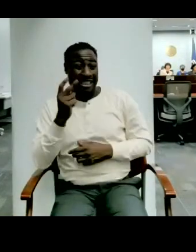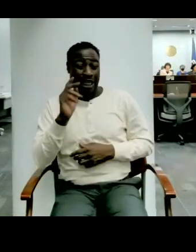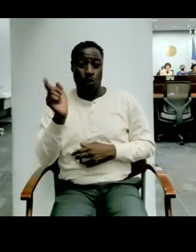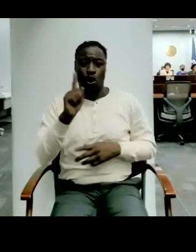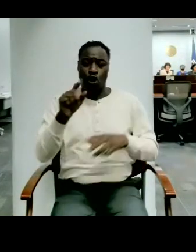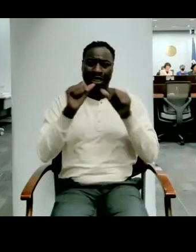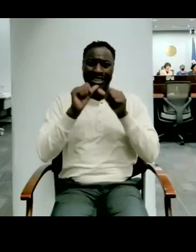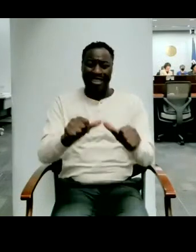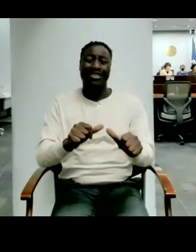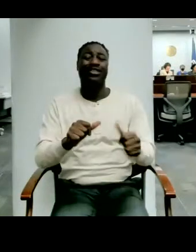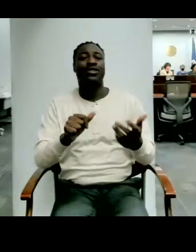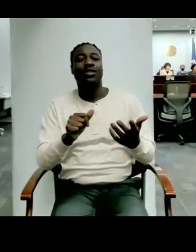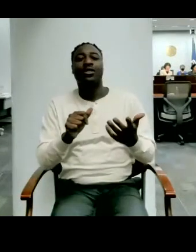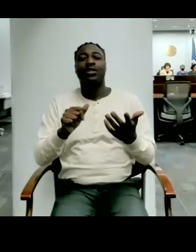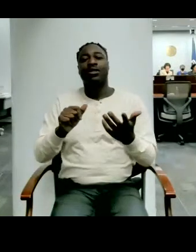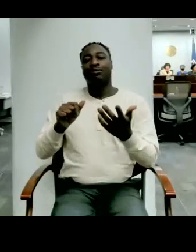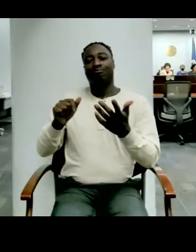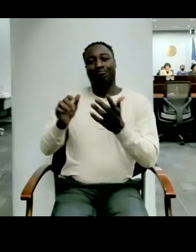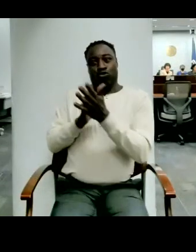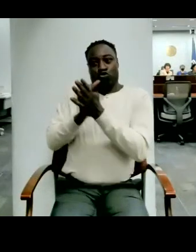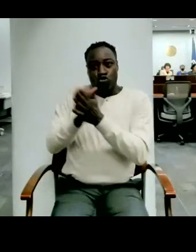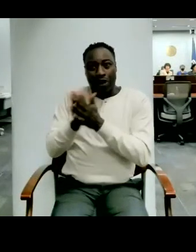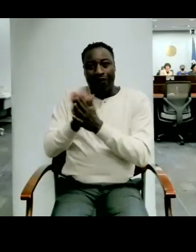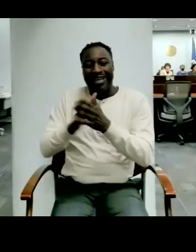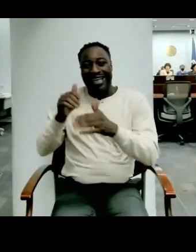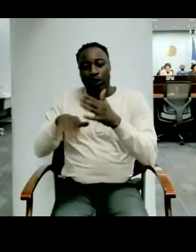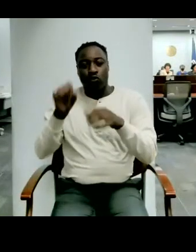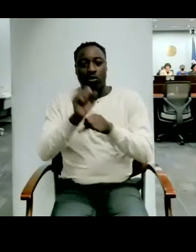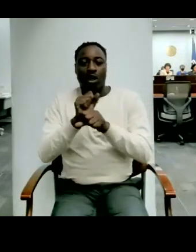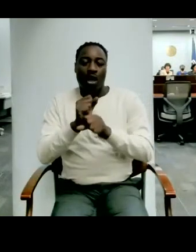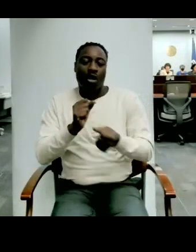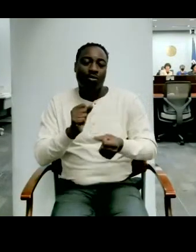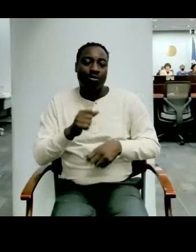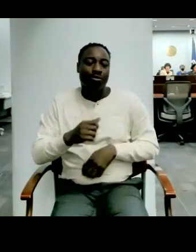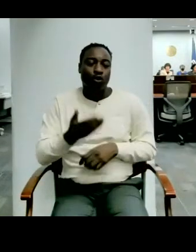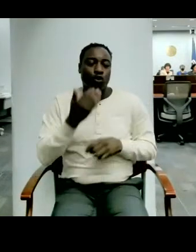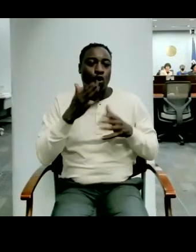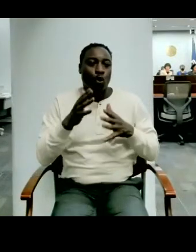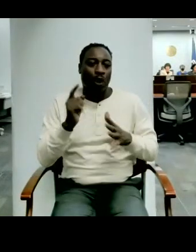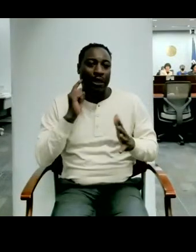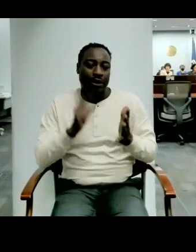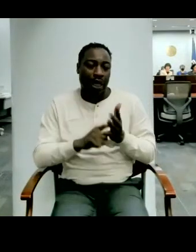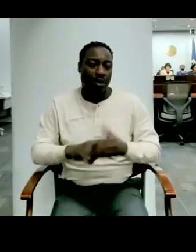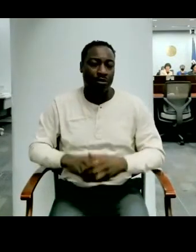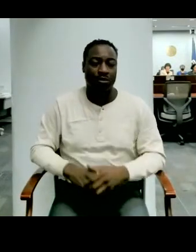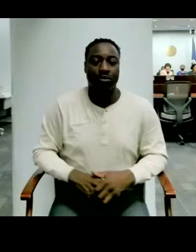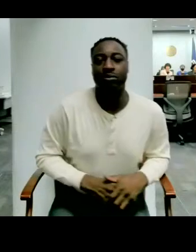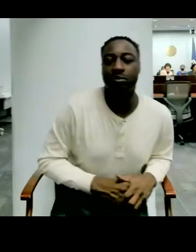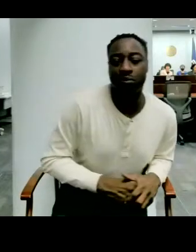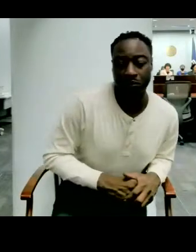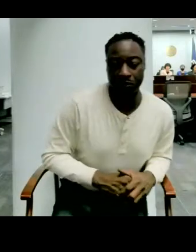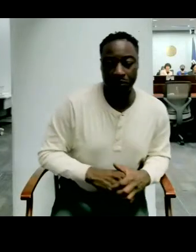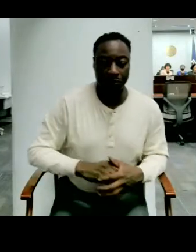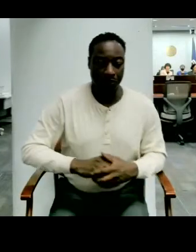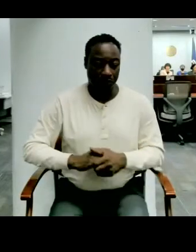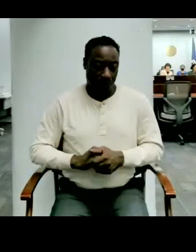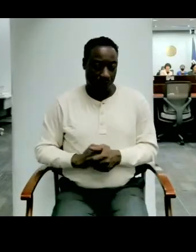into jobs is a good way to again use scarce resources efficiently. And then um staying with you for one more moment.